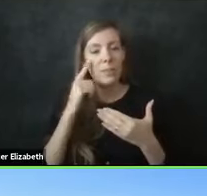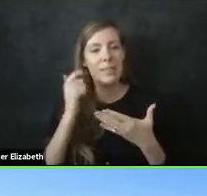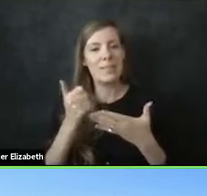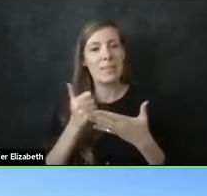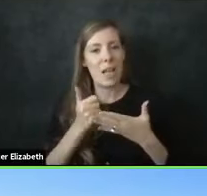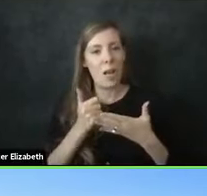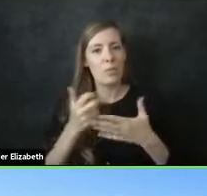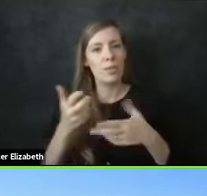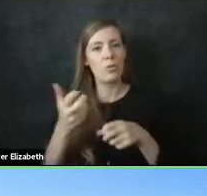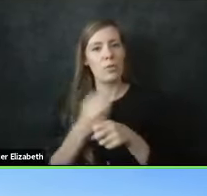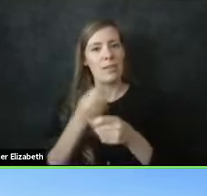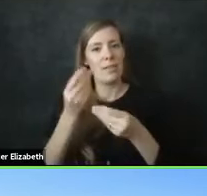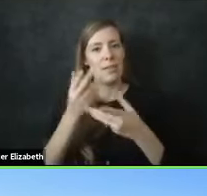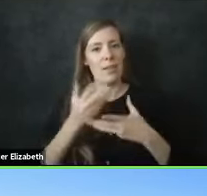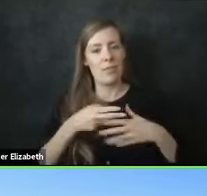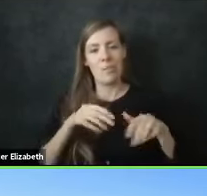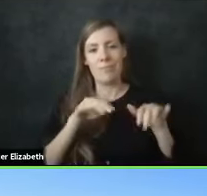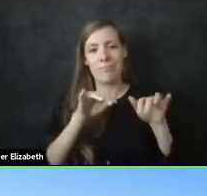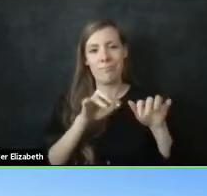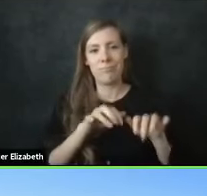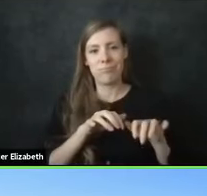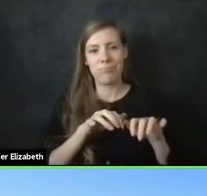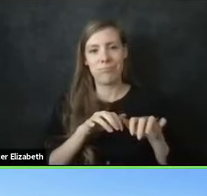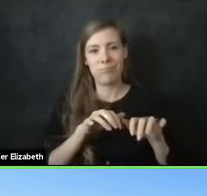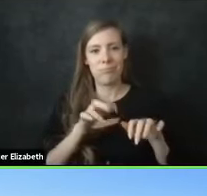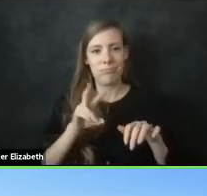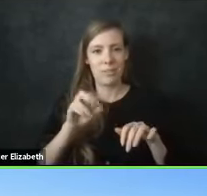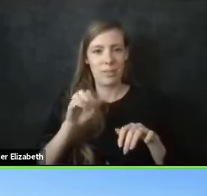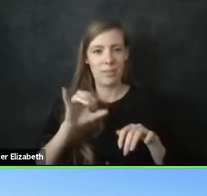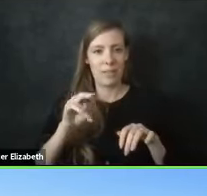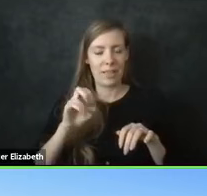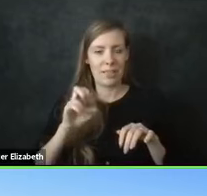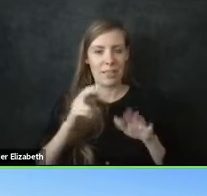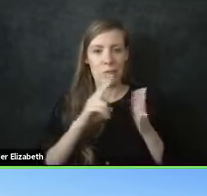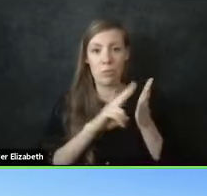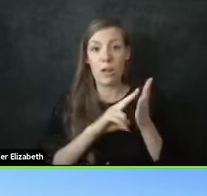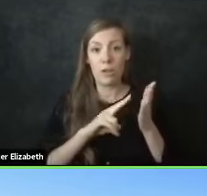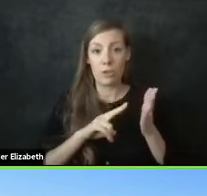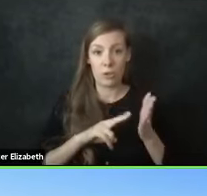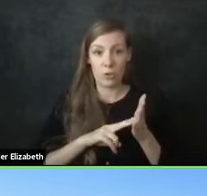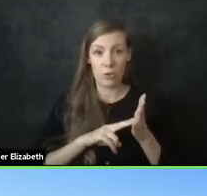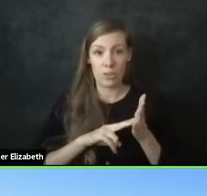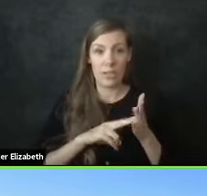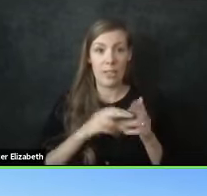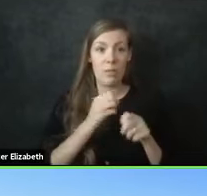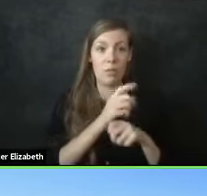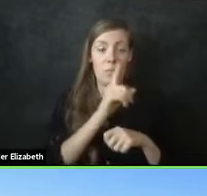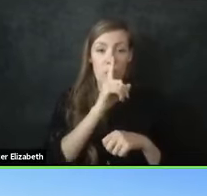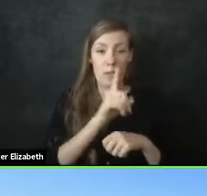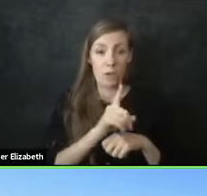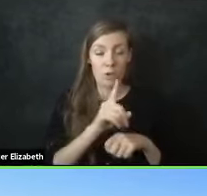information into the vaccine registry and ensure that it is entered correctly.